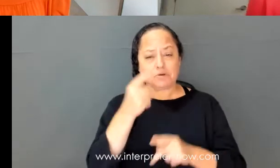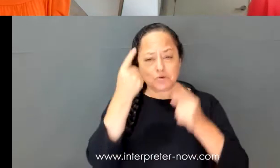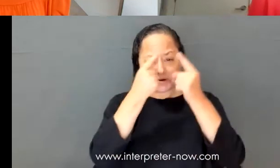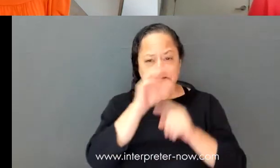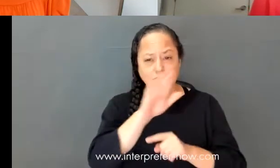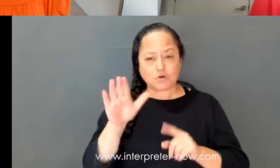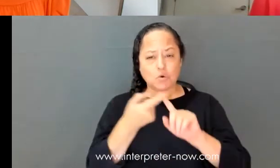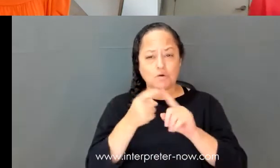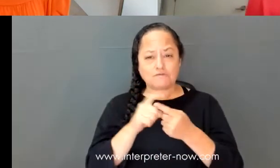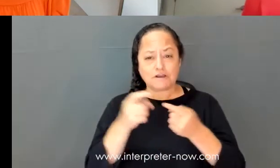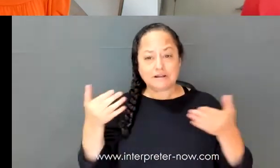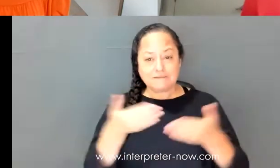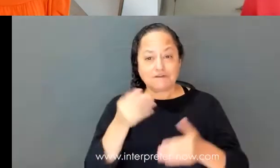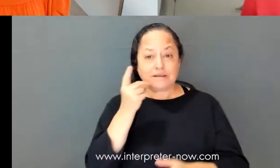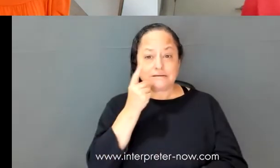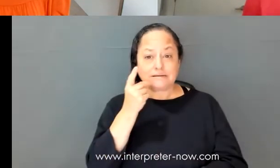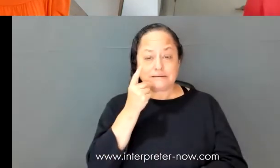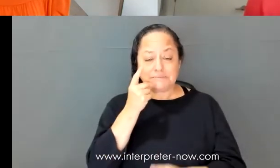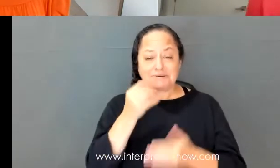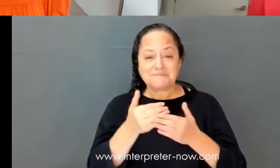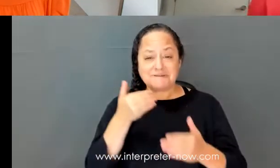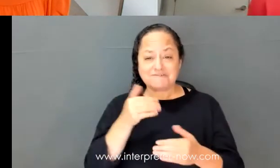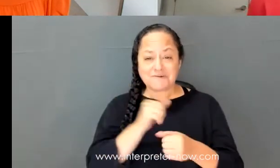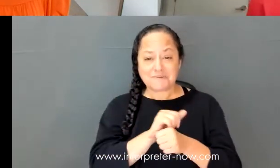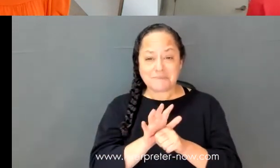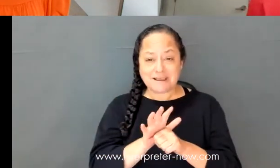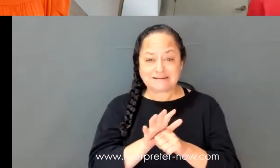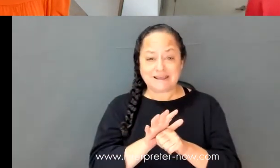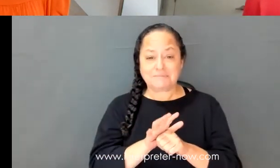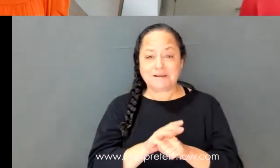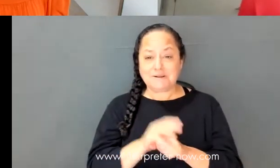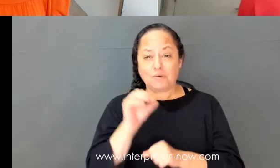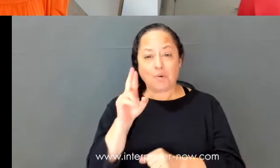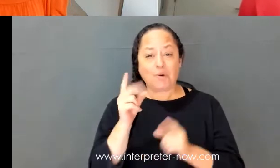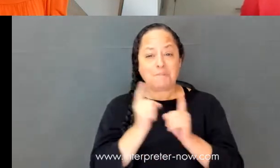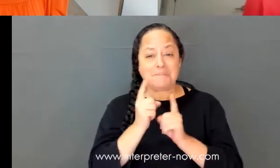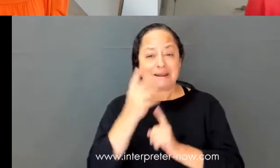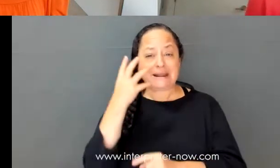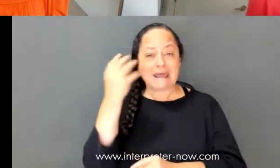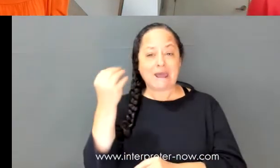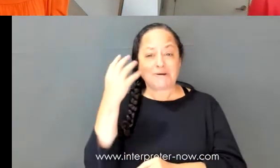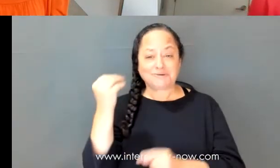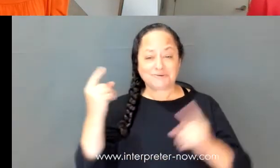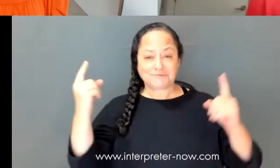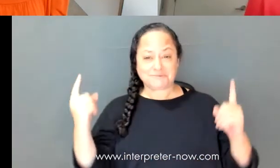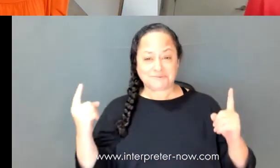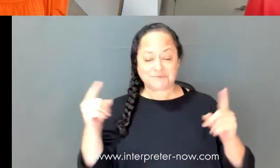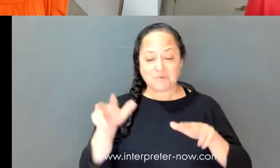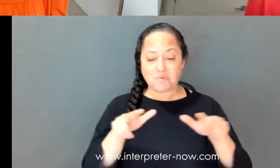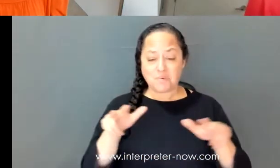Who do you invite to dinner back in the pre-pandemic days, or maybe meet now outdoors for a socially distant walk or coffee?